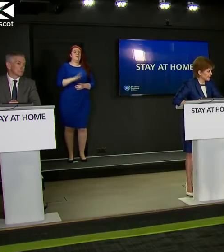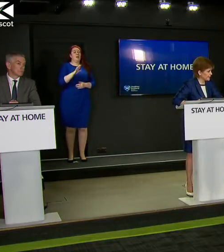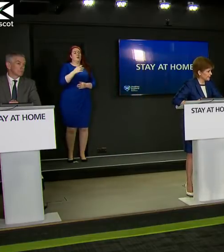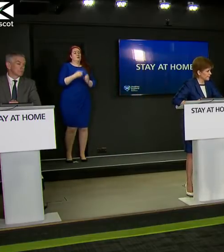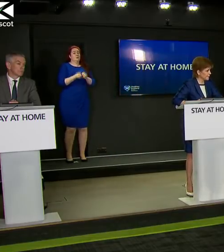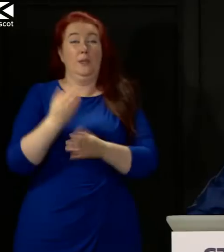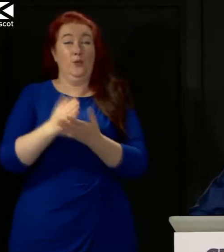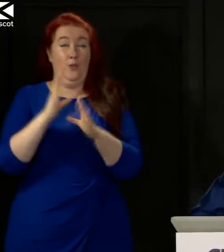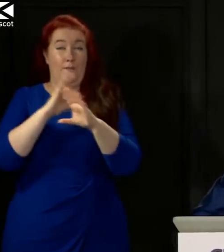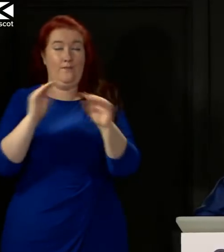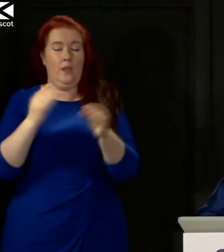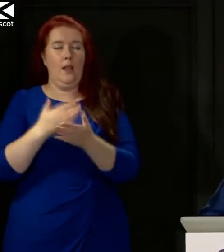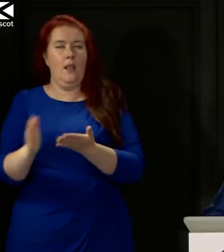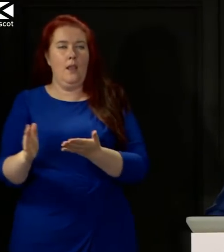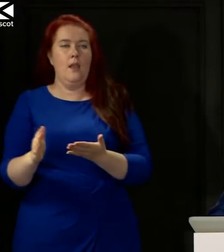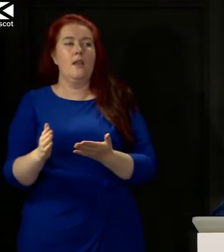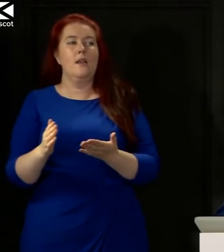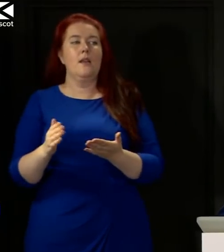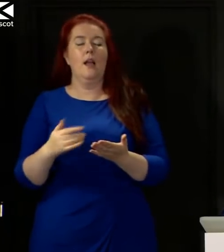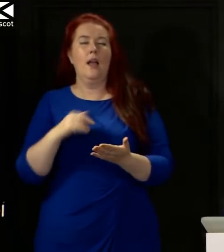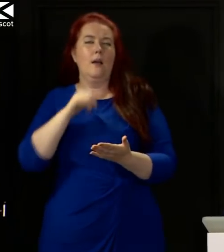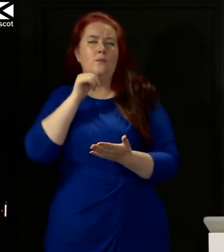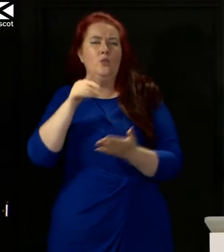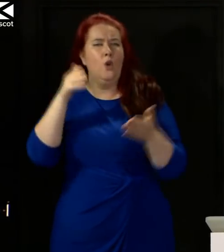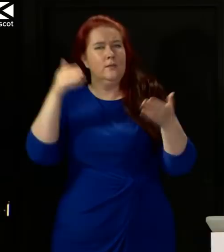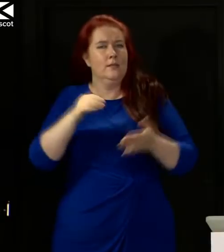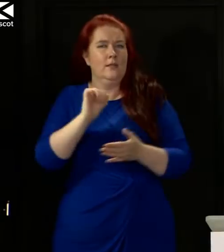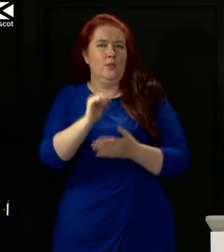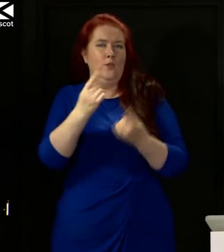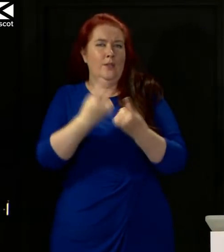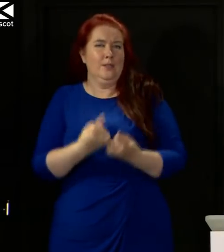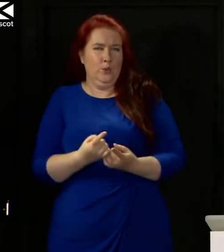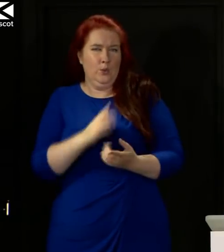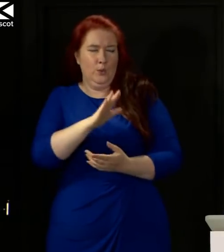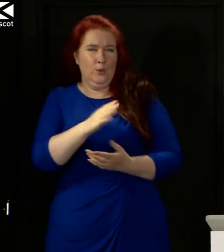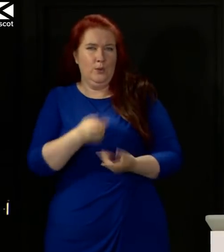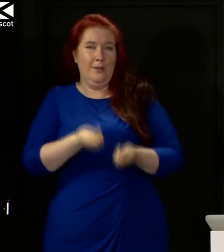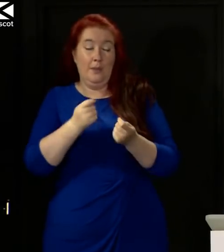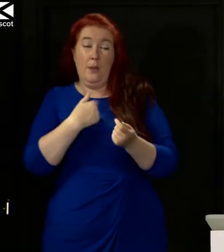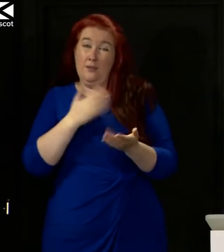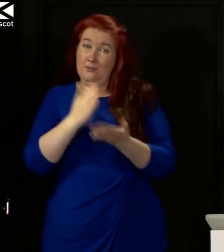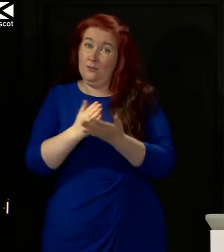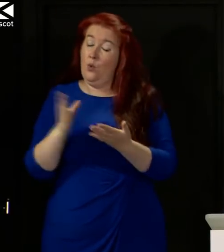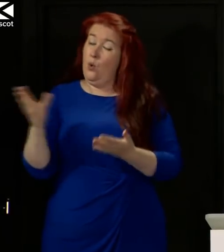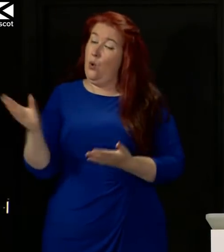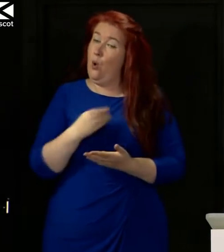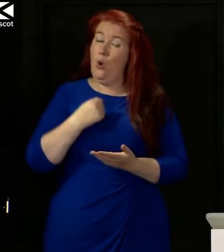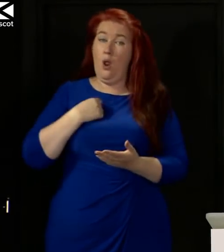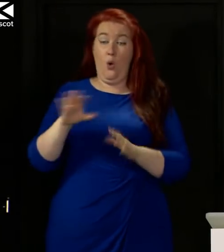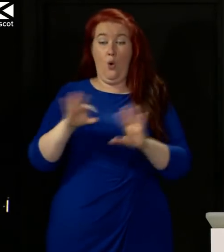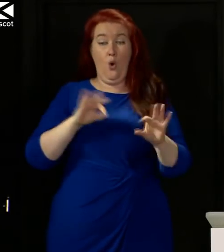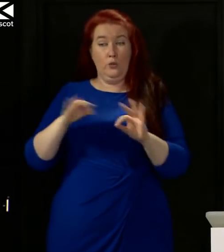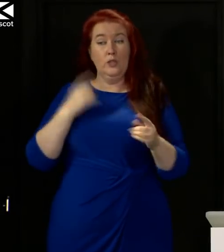at the things that you mentioned there, but we will keep all options before us as we go